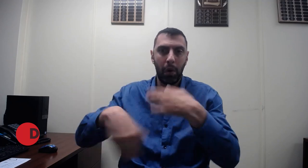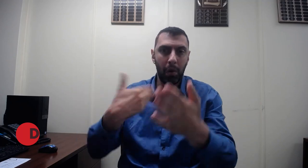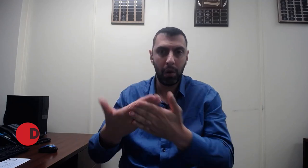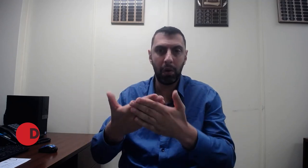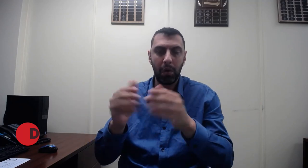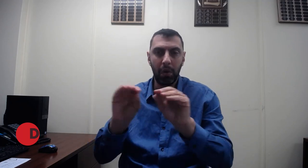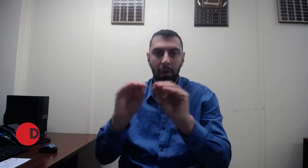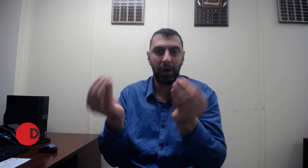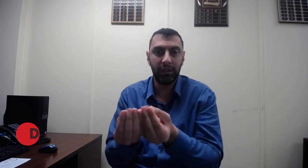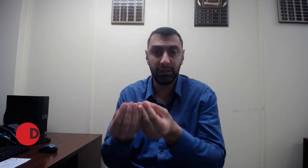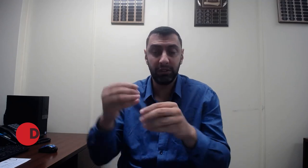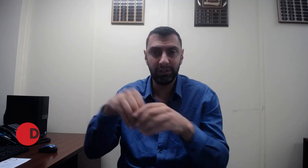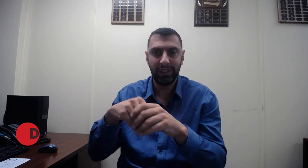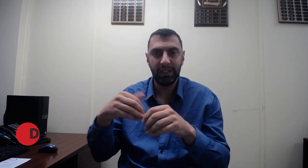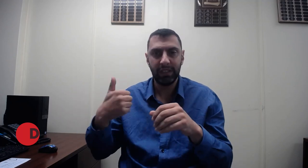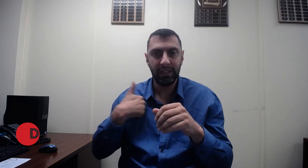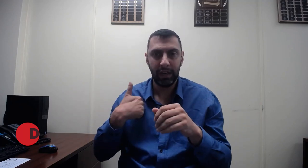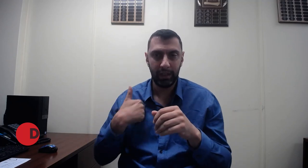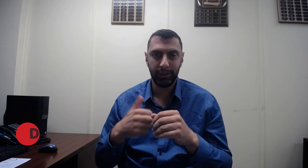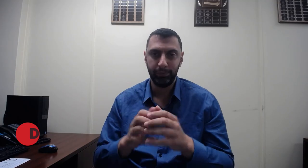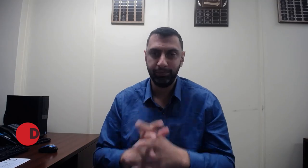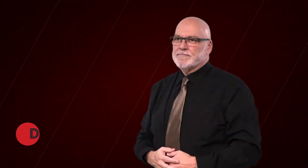system with foundations for all organizations in Canada.